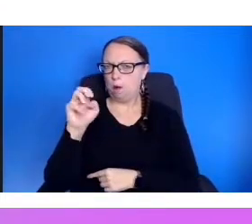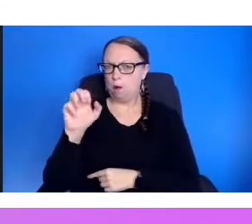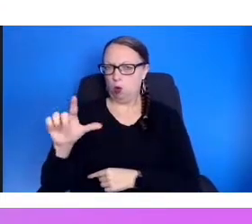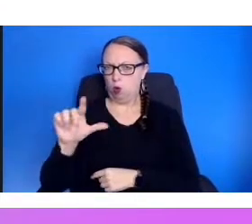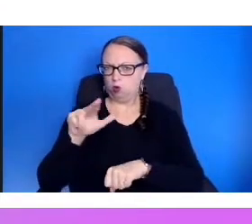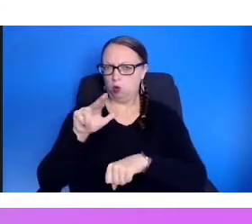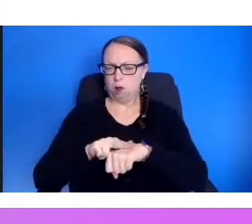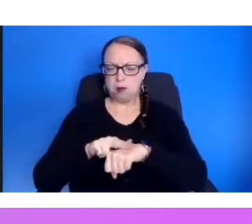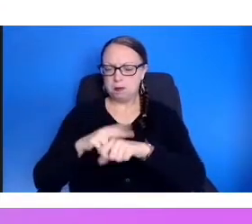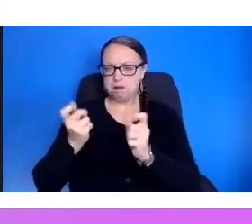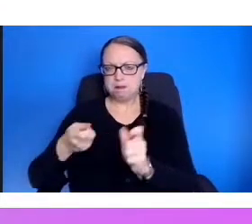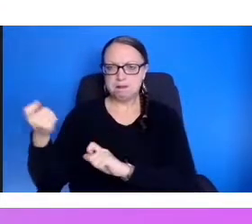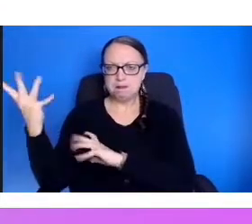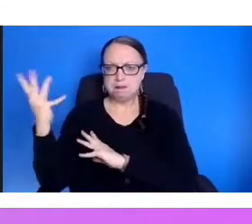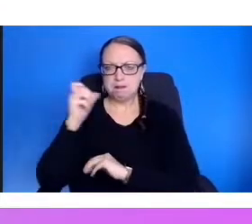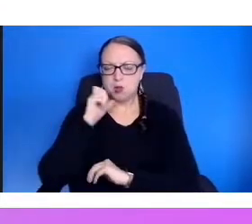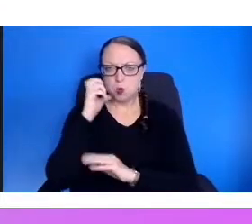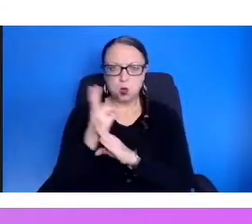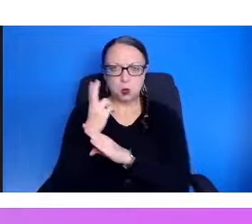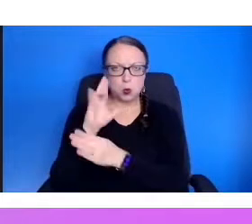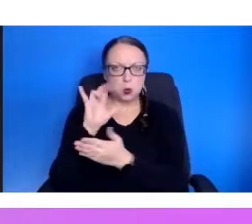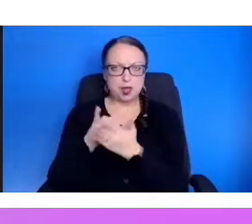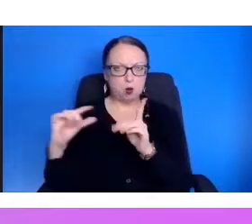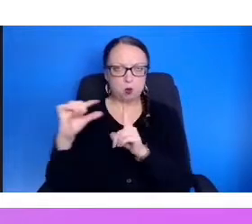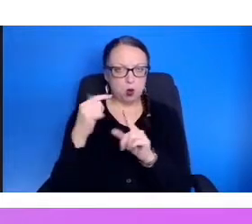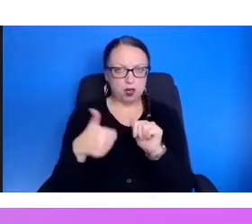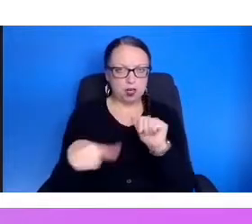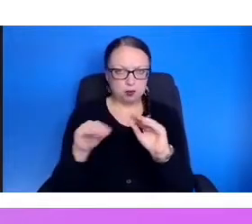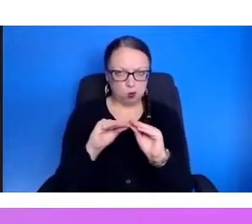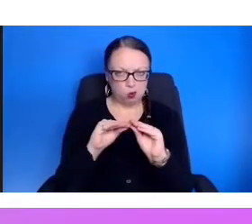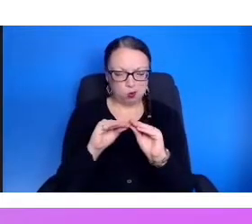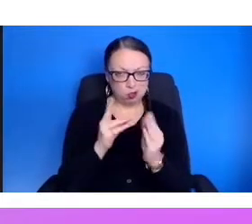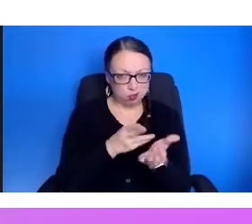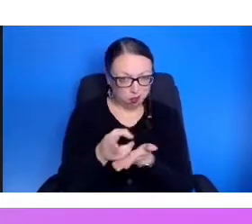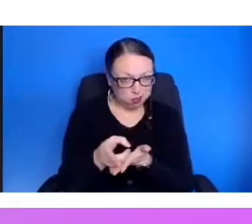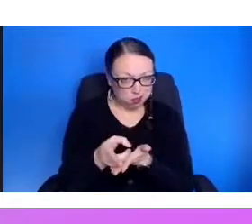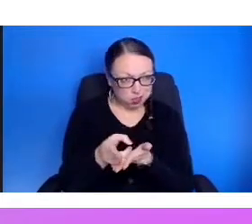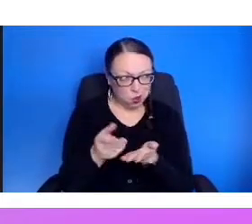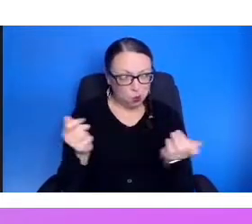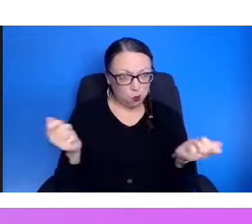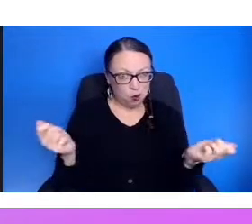and even internal communications. Because the truth is we all sense,